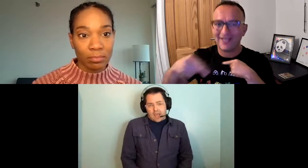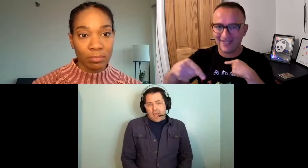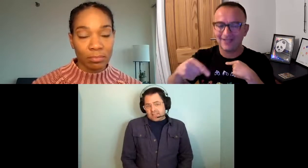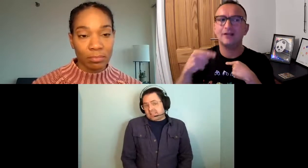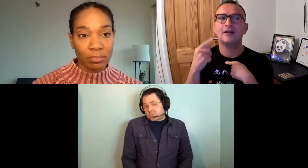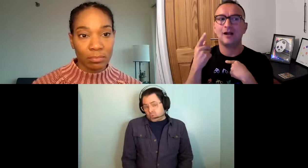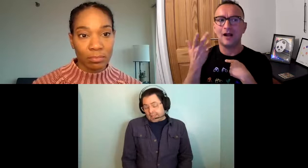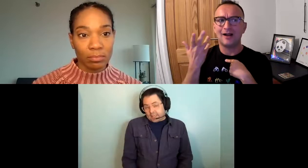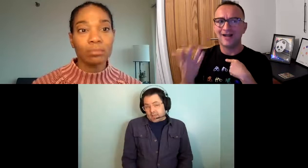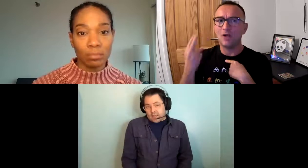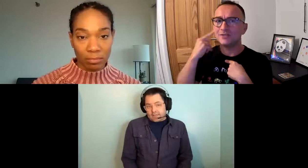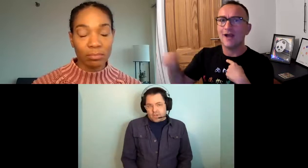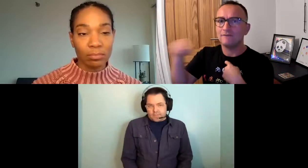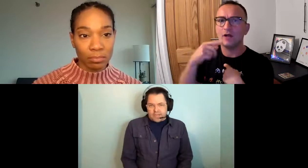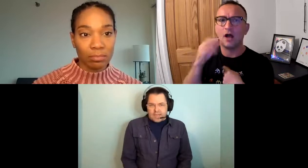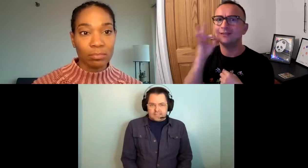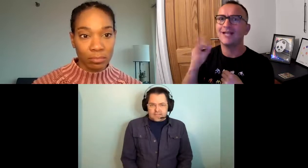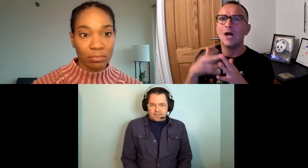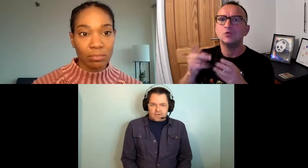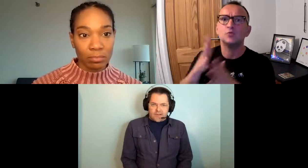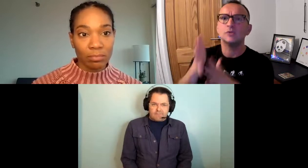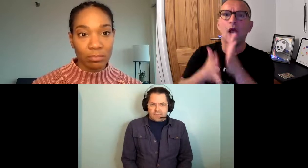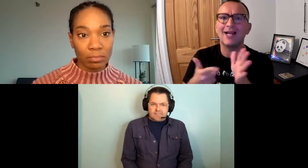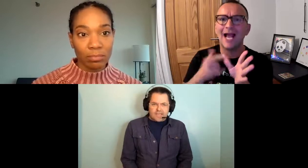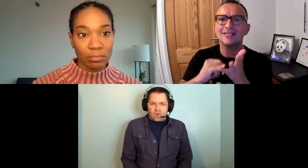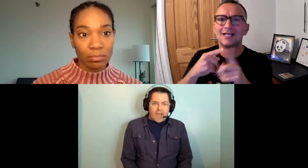and really at the moment for the Deaf Rainbow UK